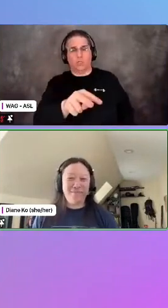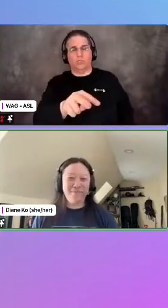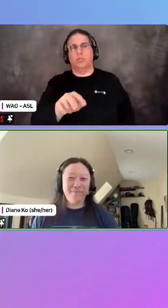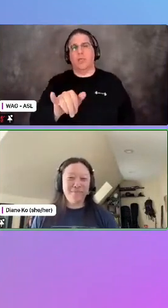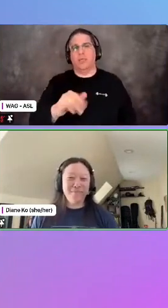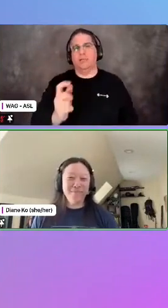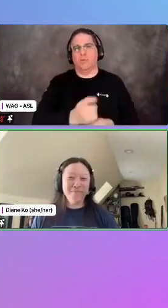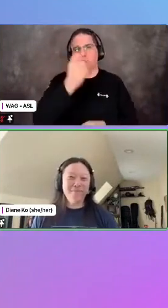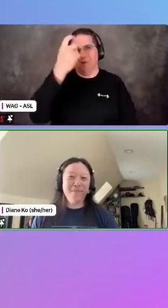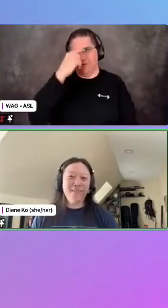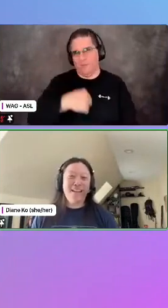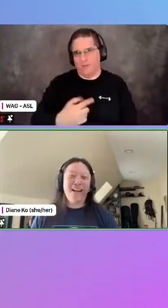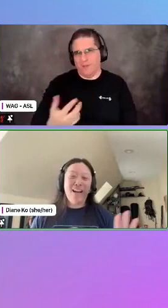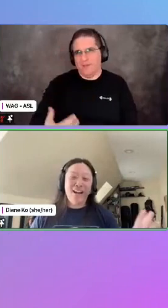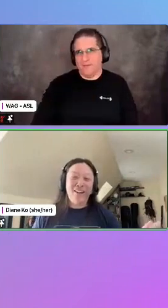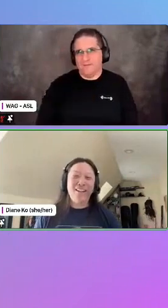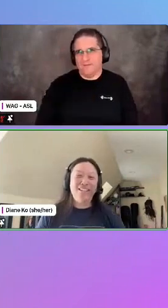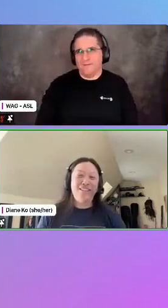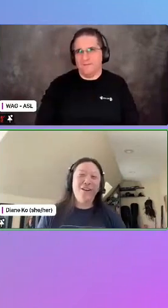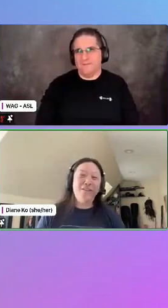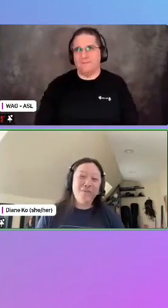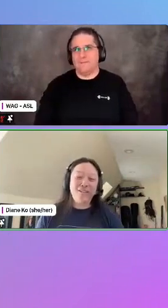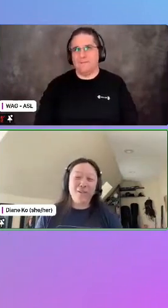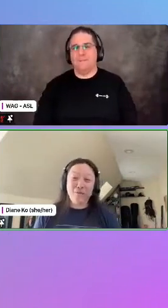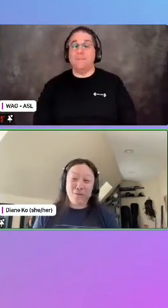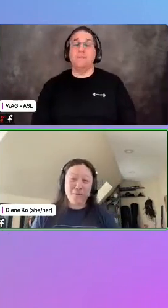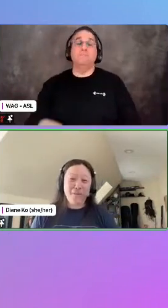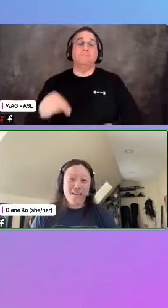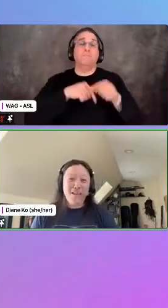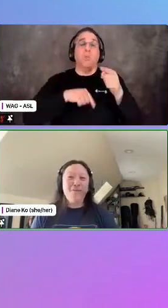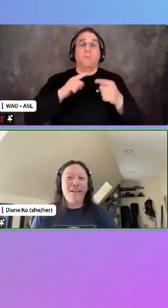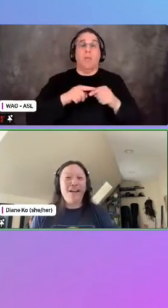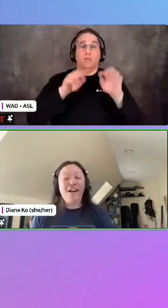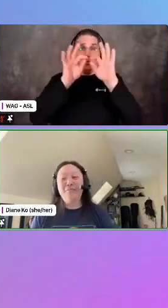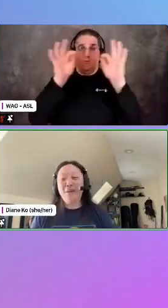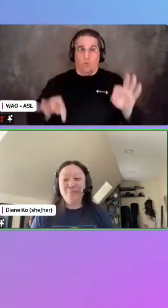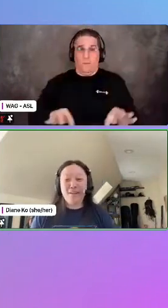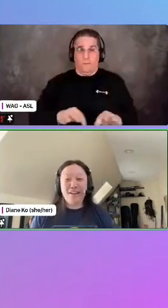specified how label text should be used. Right now nothing is someone using your